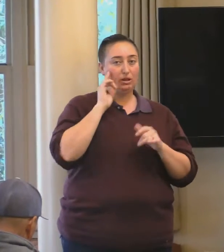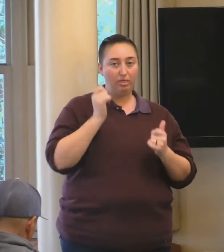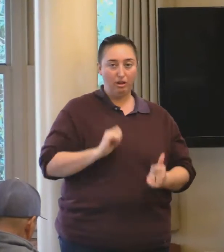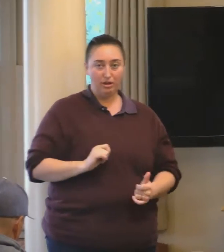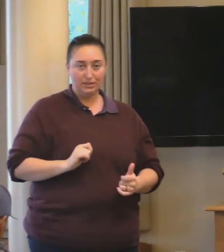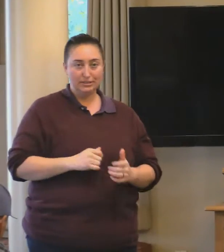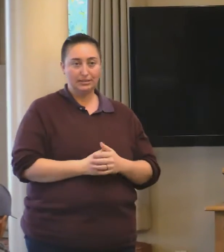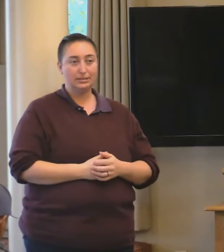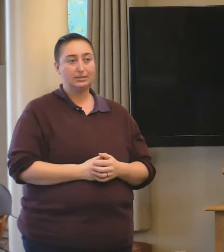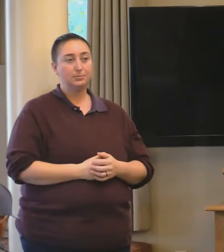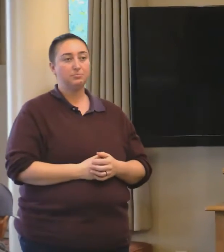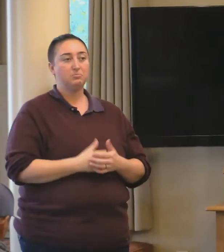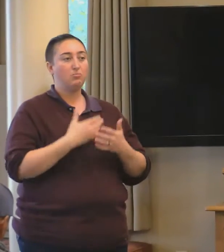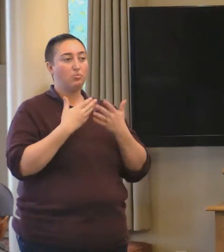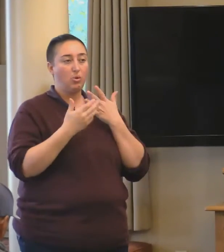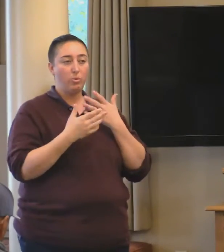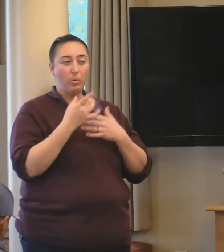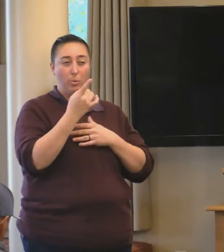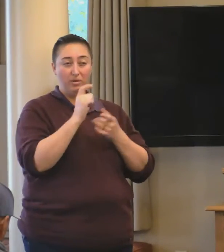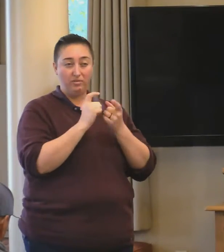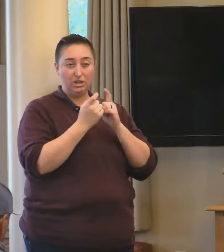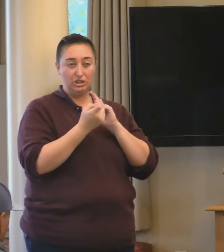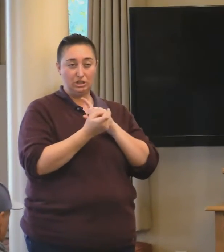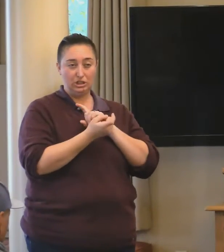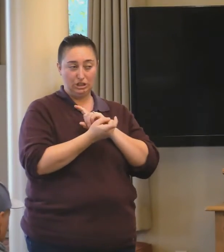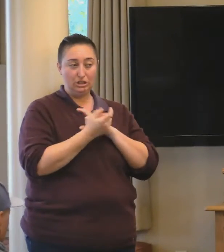As Rod says of how he adapts to his hearing loss, although one of the changes I've made is to be more focused